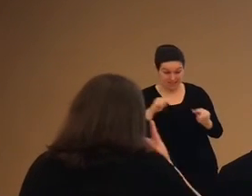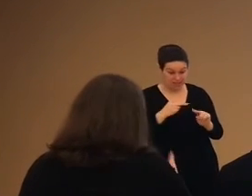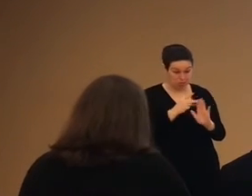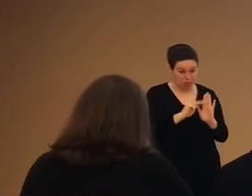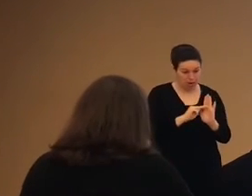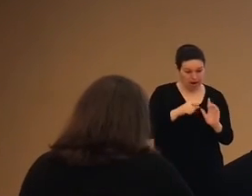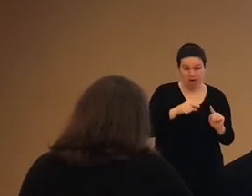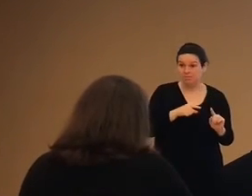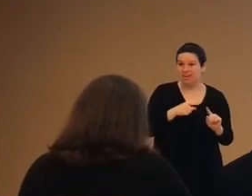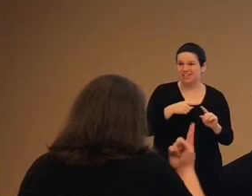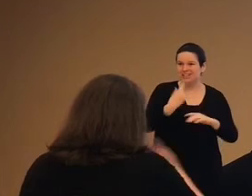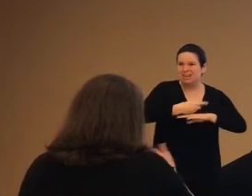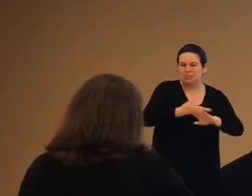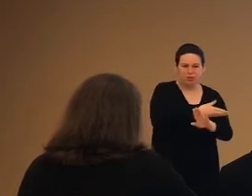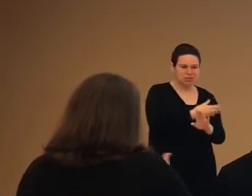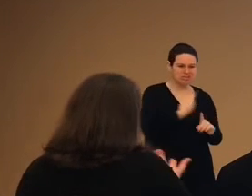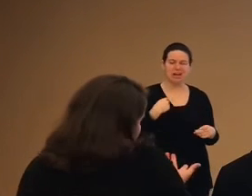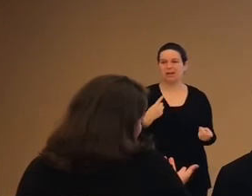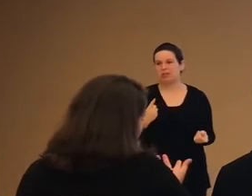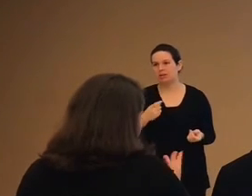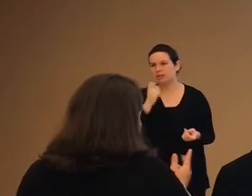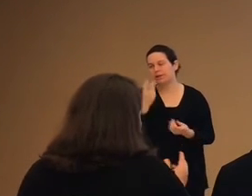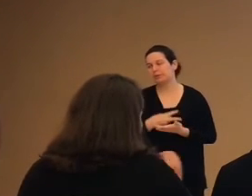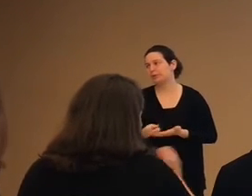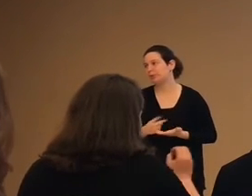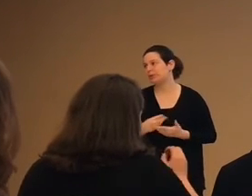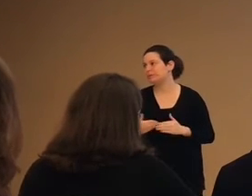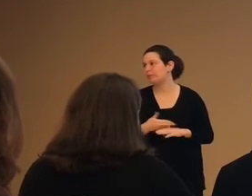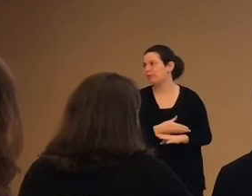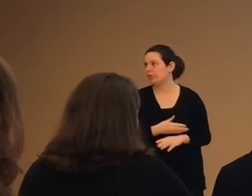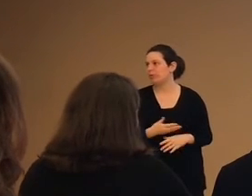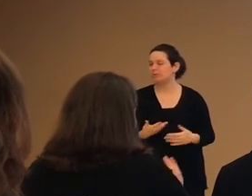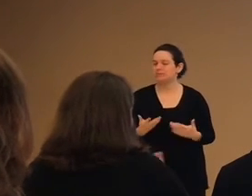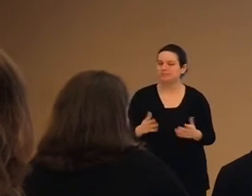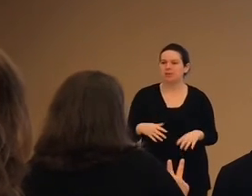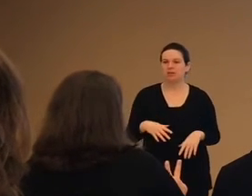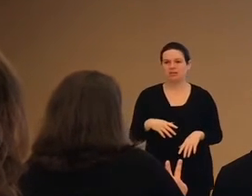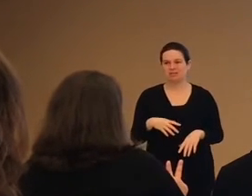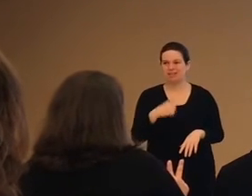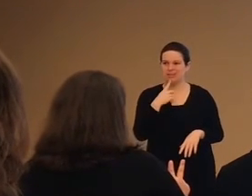Day before and they're like well. It's not two weeks in advance I was told no I